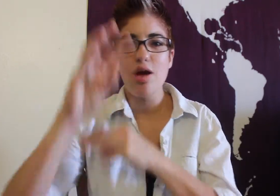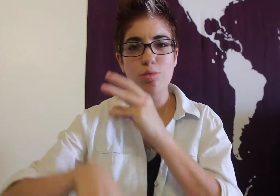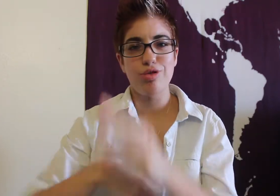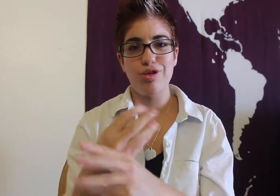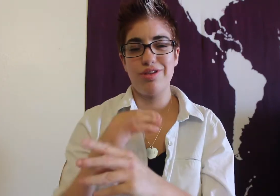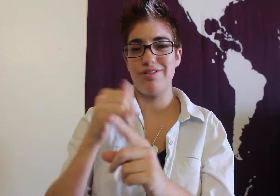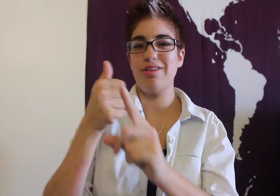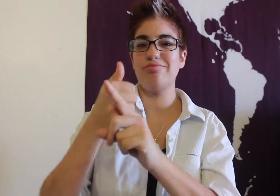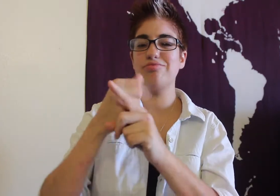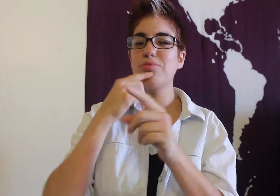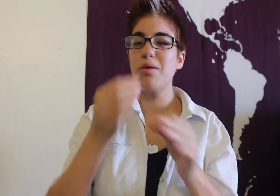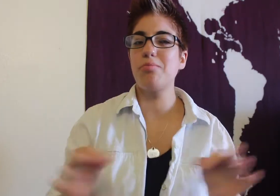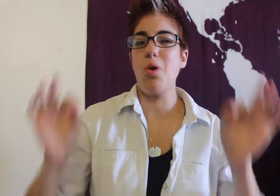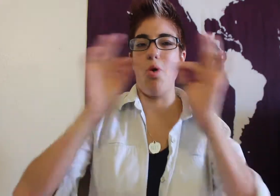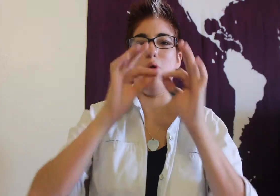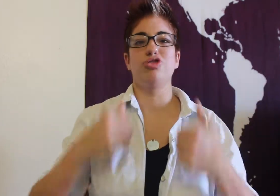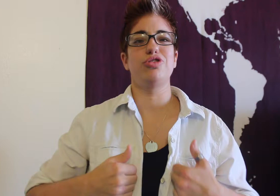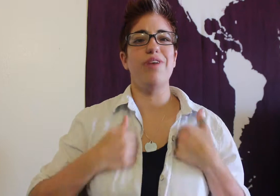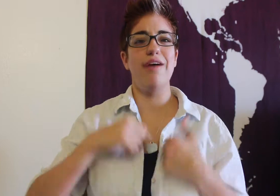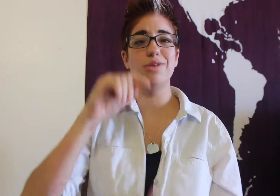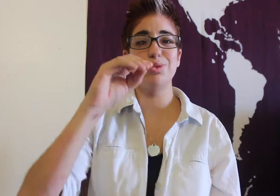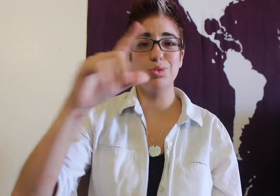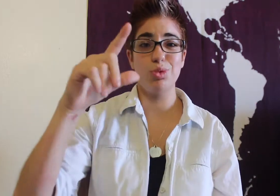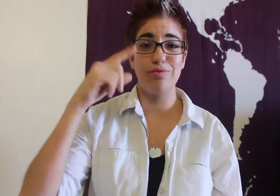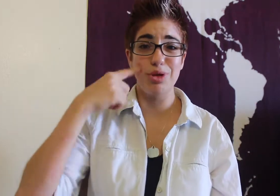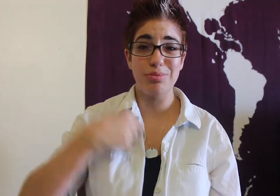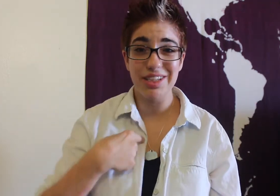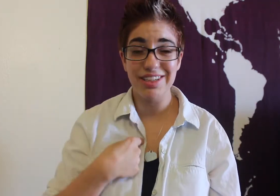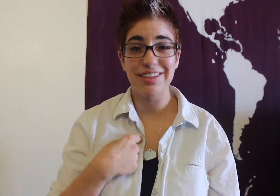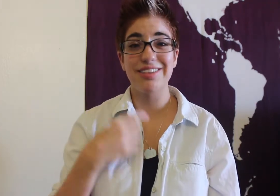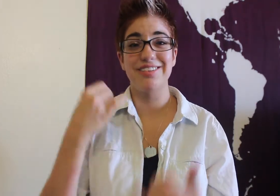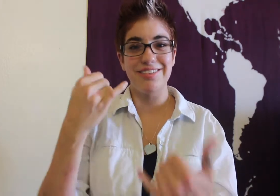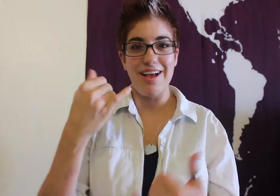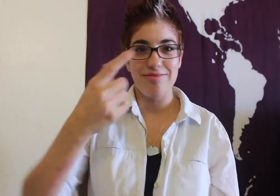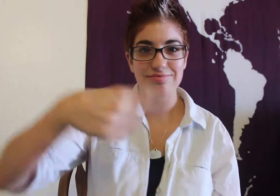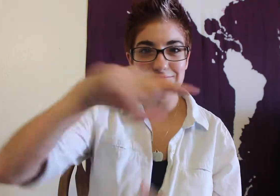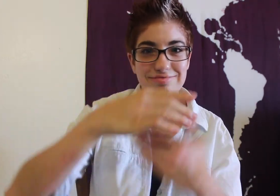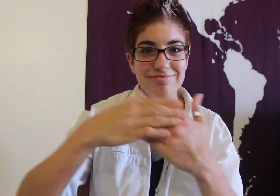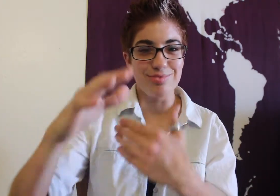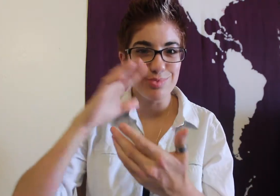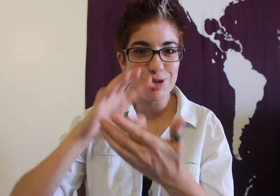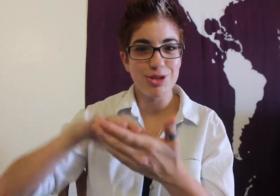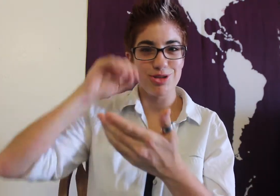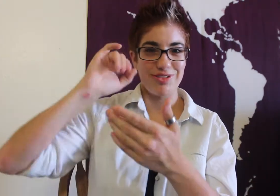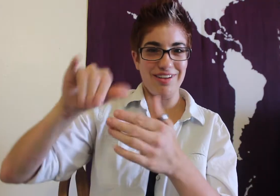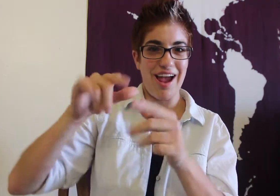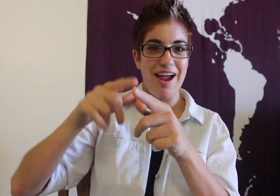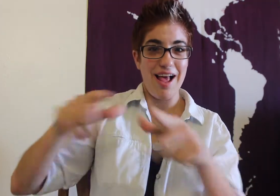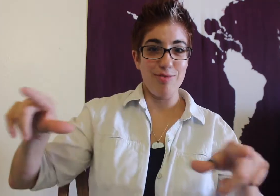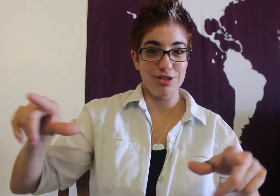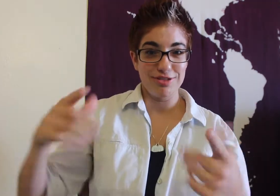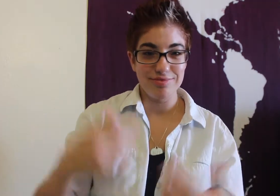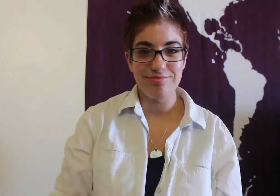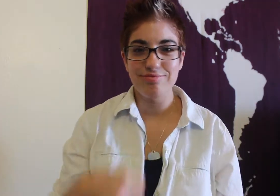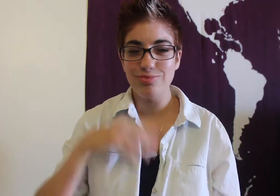ASL also helped me to navigate through the world, which is crucial survival tool for me. Now, you will have the luxury of learning this very language.